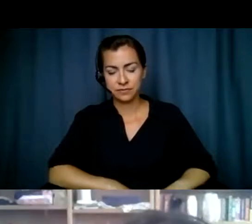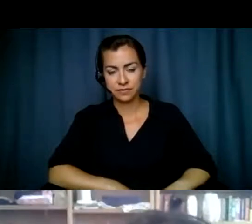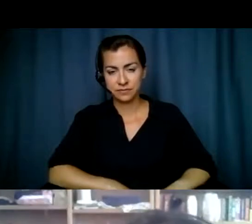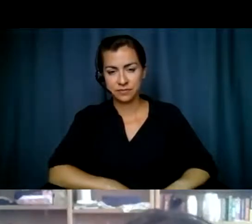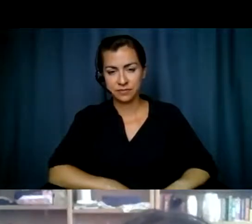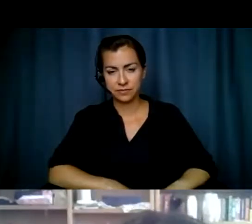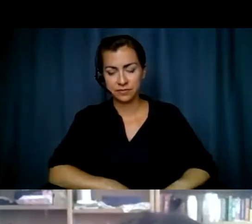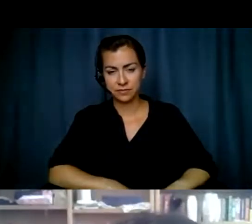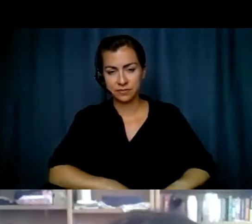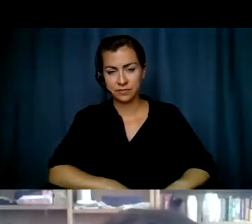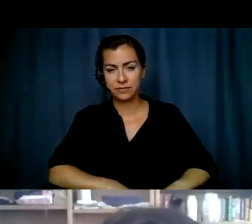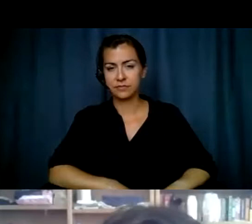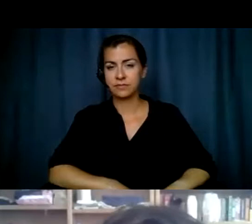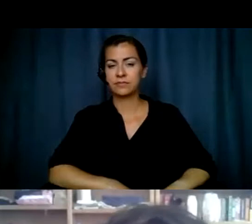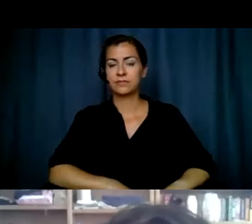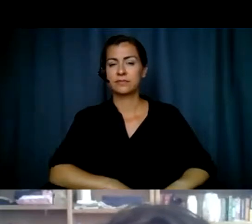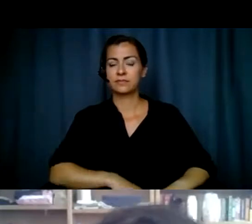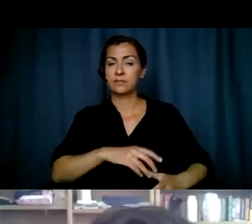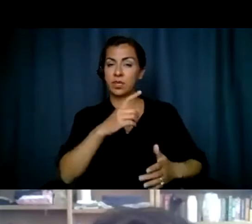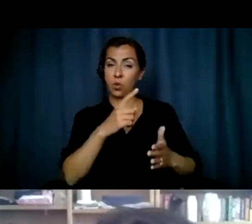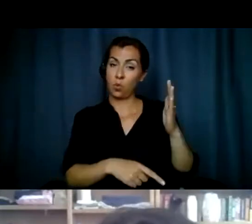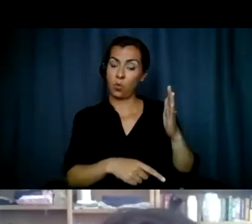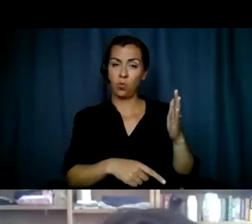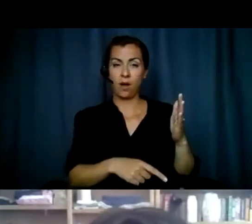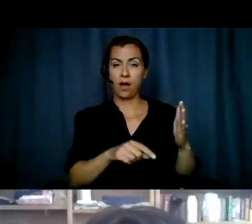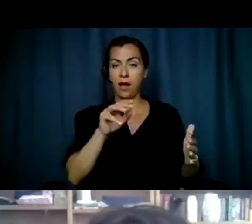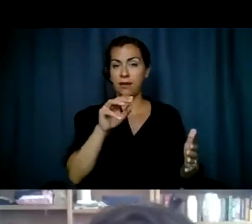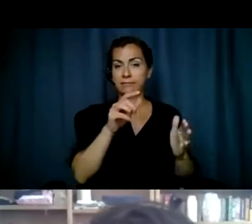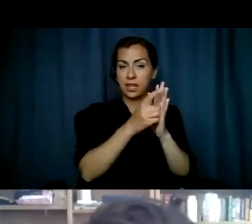maybe we can we can post that somewhere else